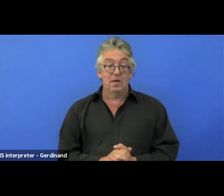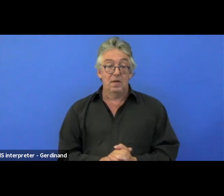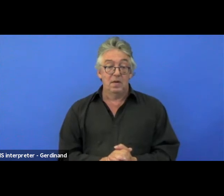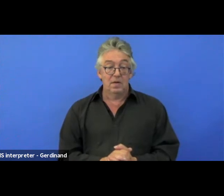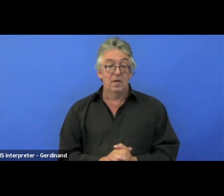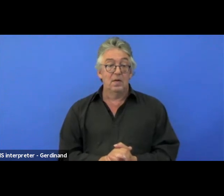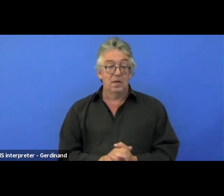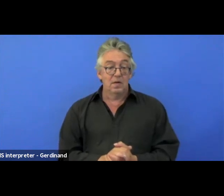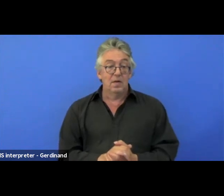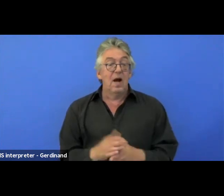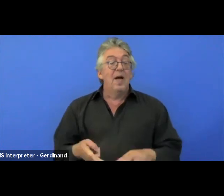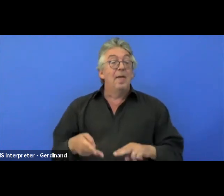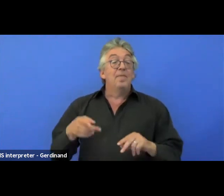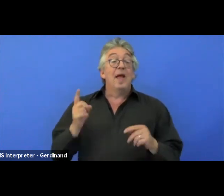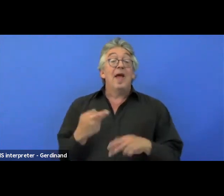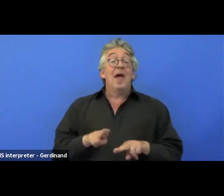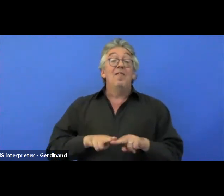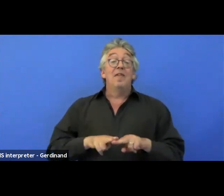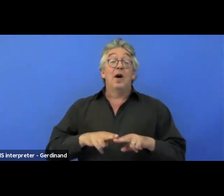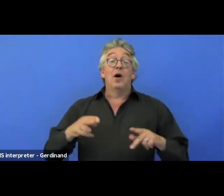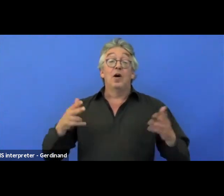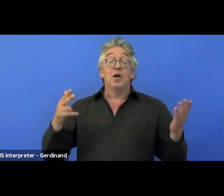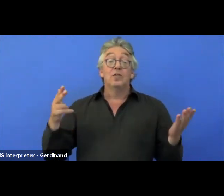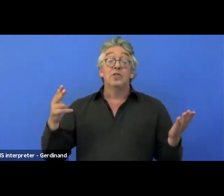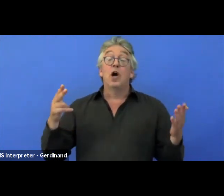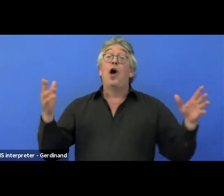This is called the standstill principle and it is what creates